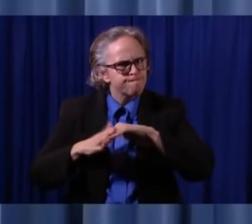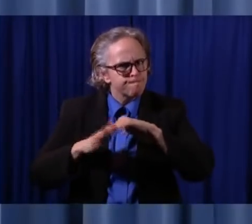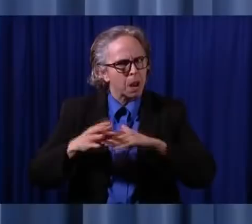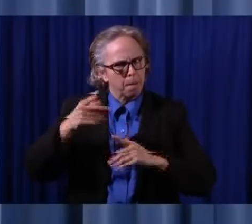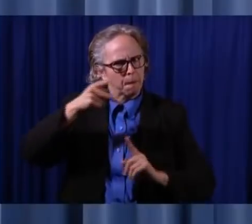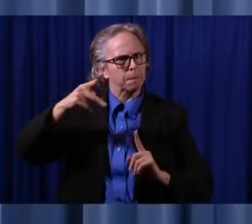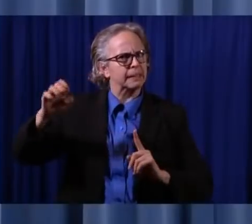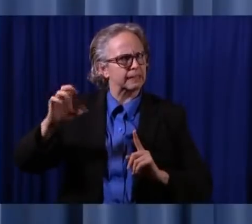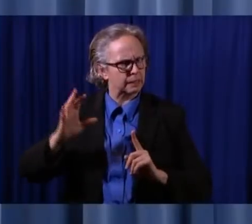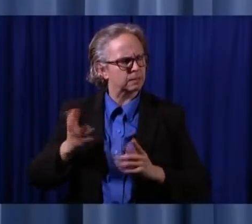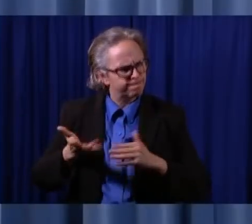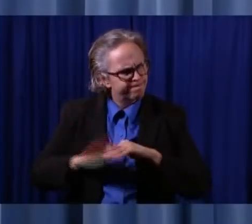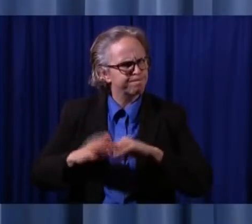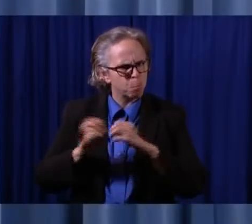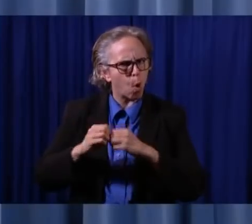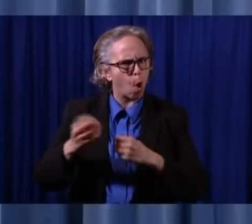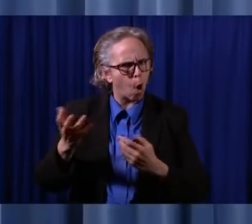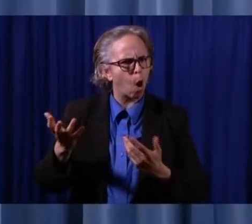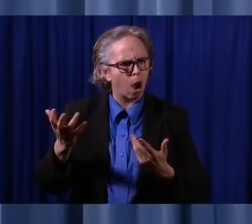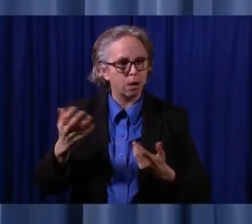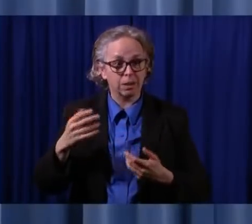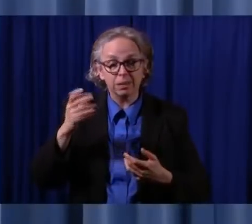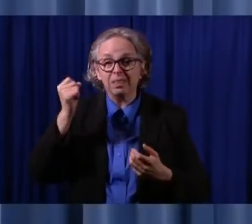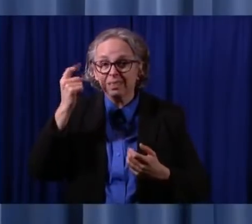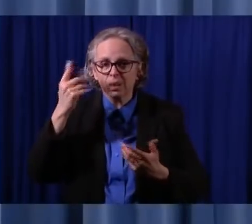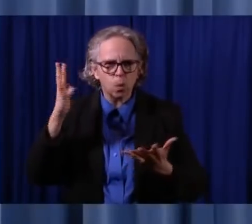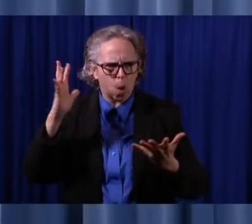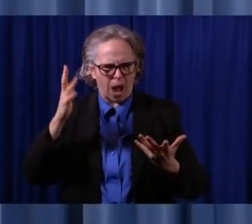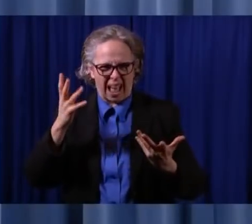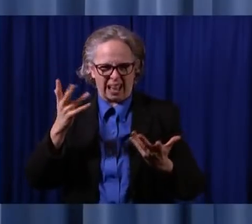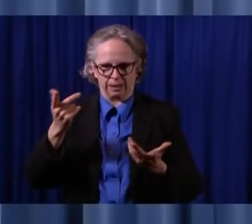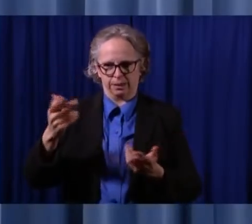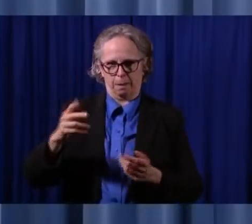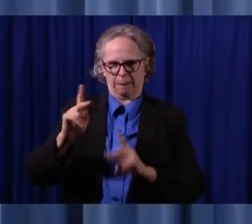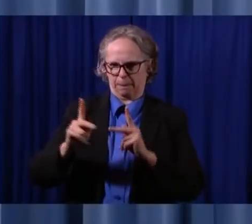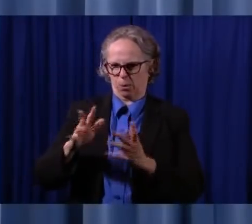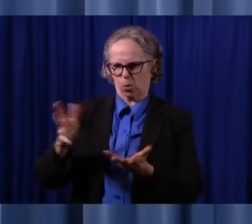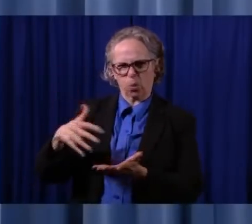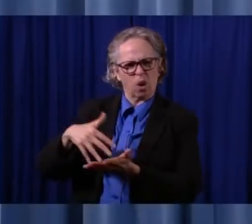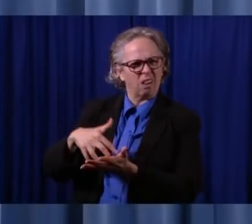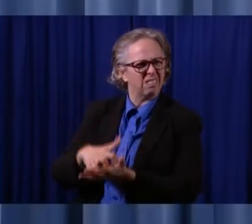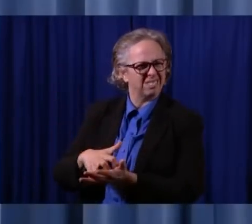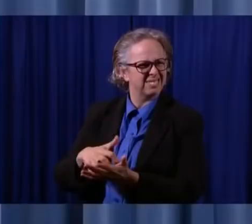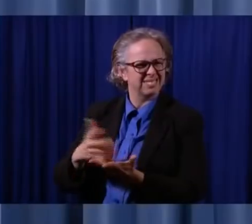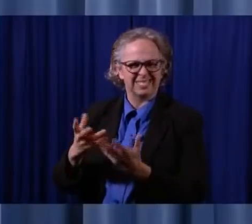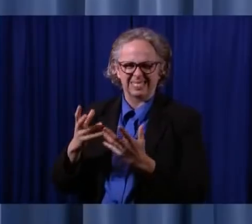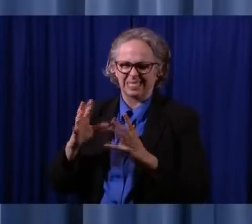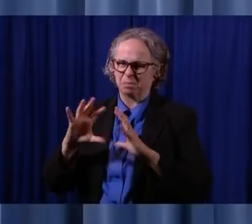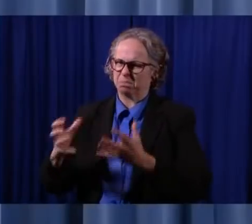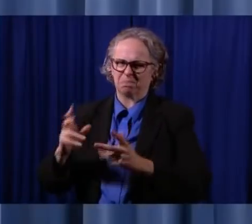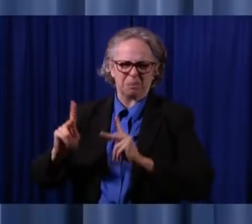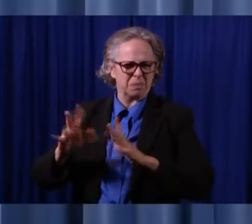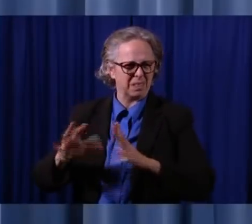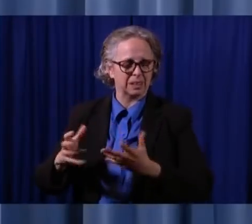ABOUT HOSPITAL READINESS, PPE STOCKPILE. AS WE CONTINUE TO REOPEN, IT IS IMPORTANT TO BUILD UP PPE